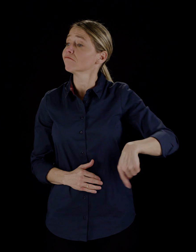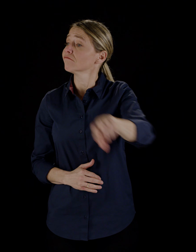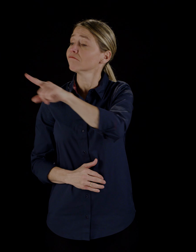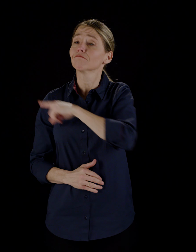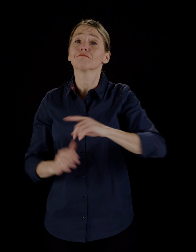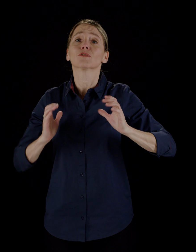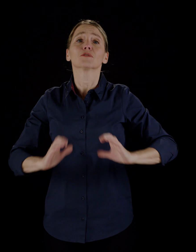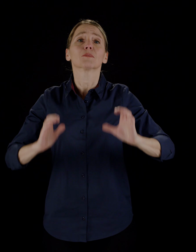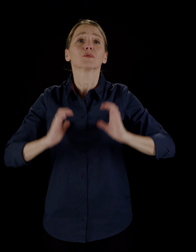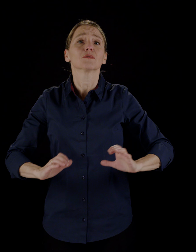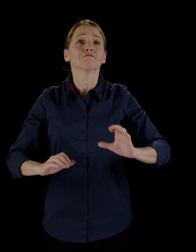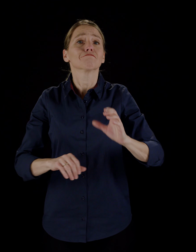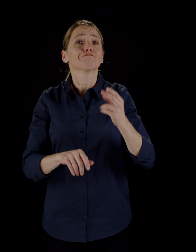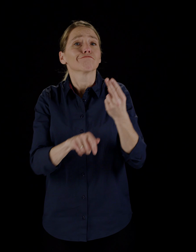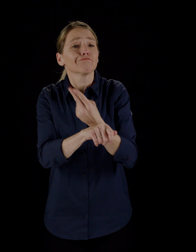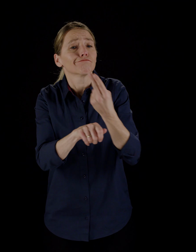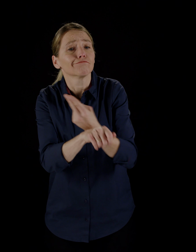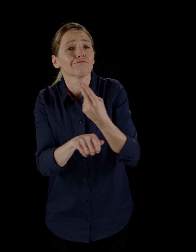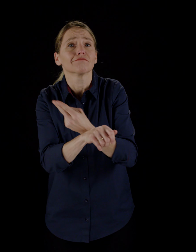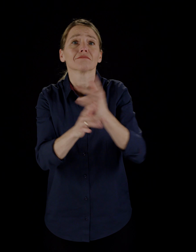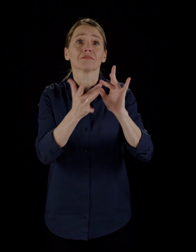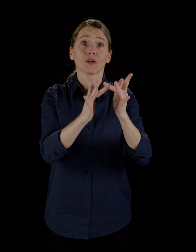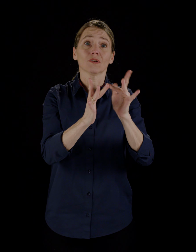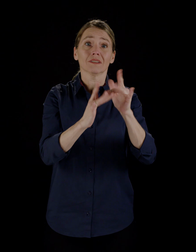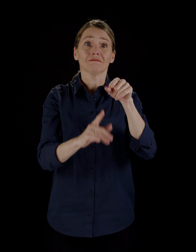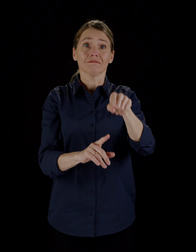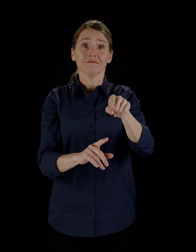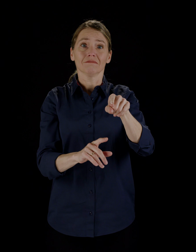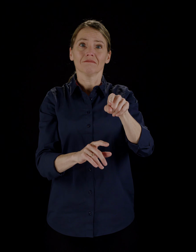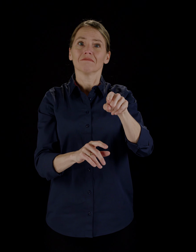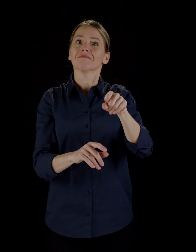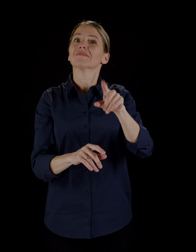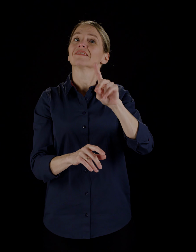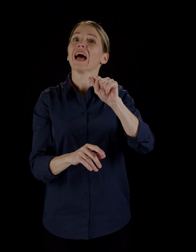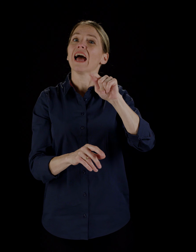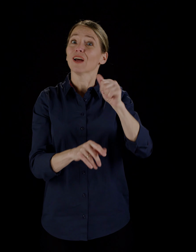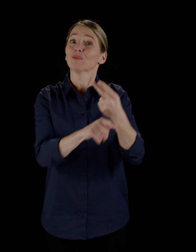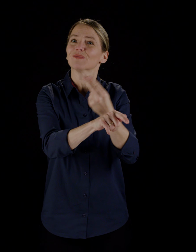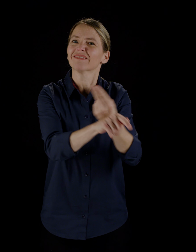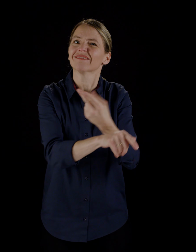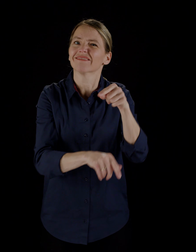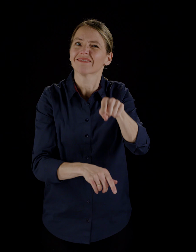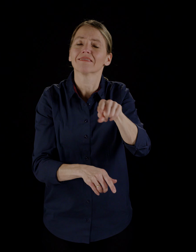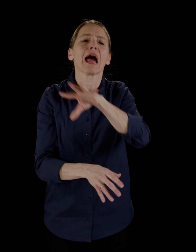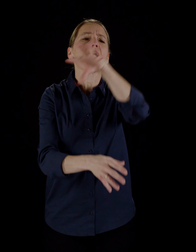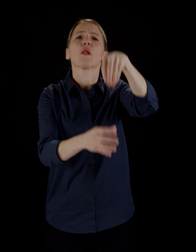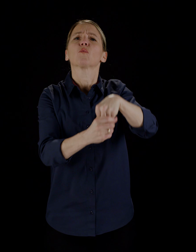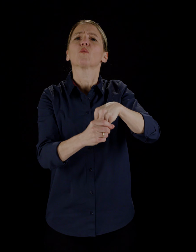Data is transferred two ways: 1. As a download, which is from the Internet